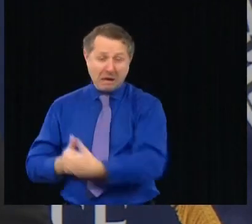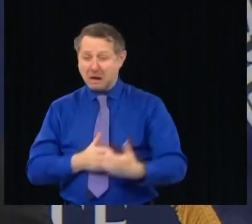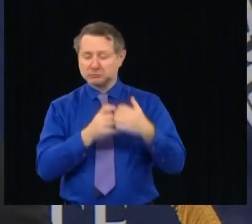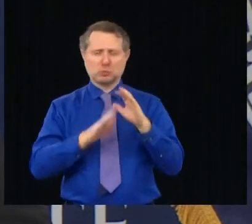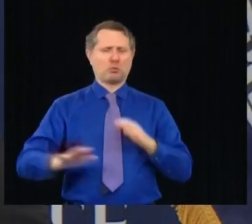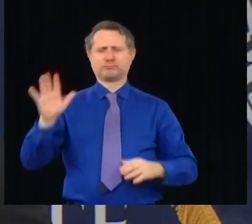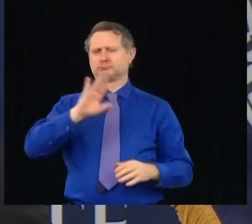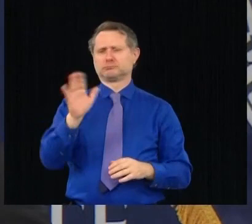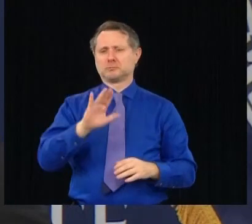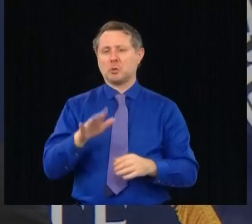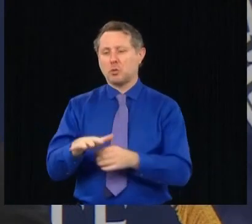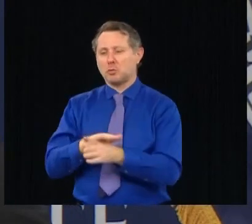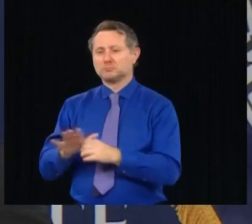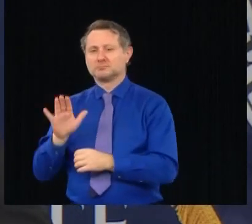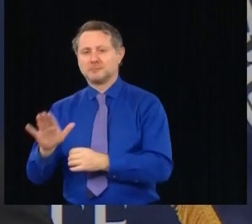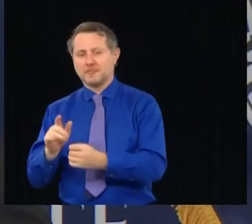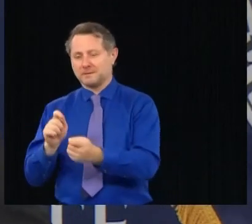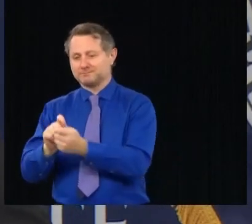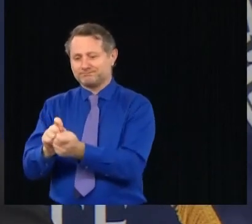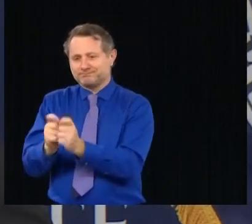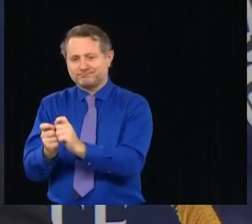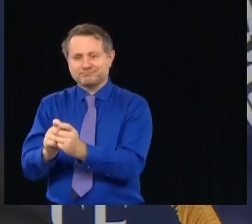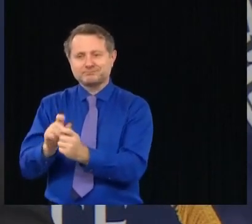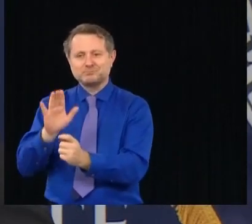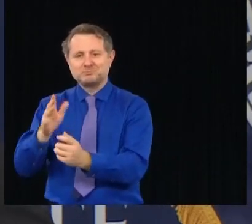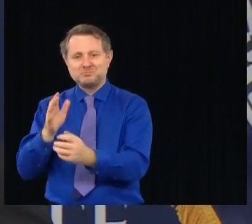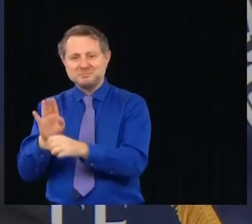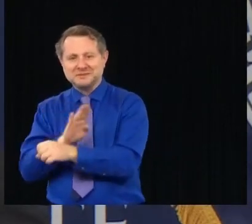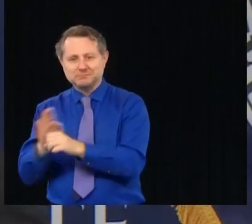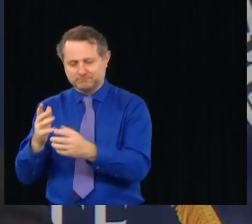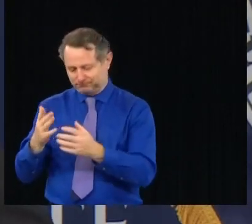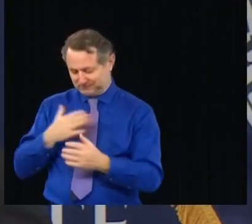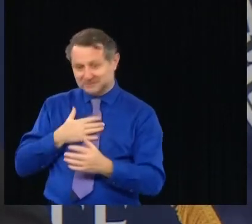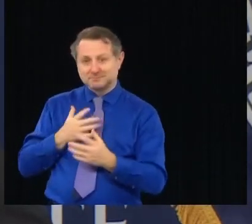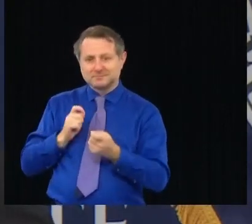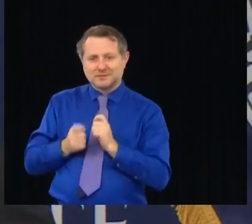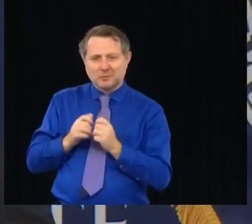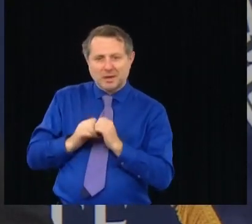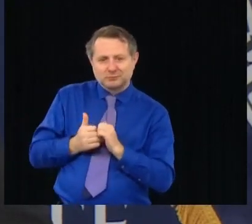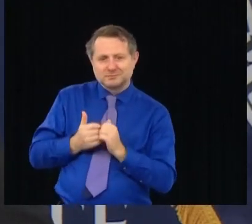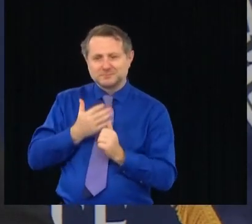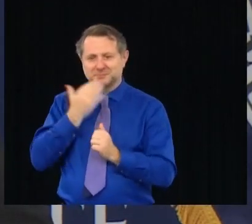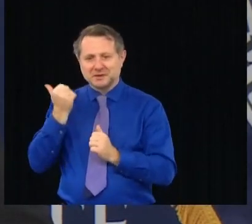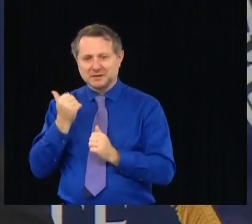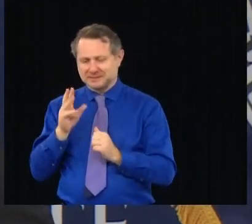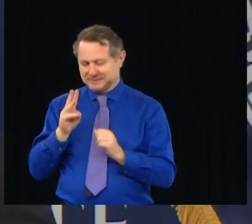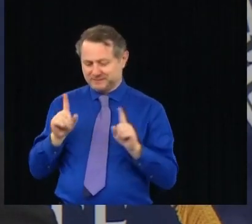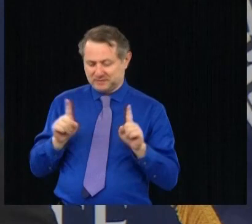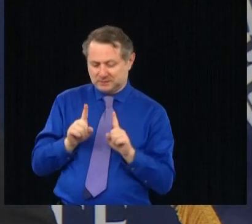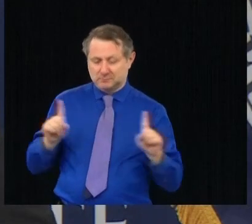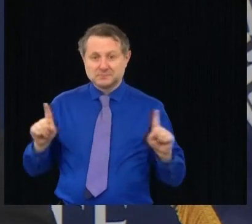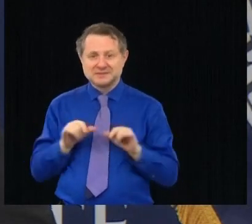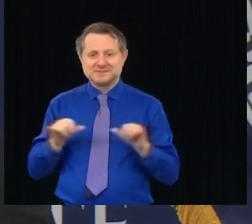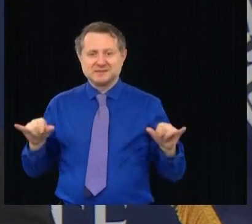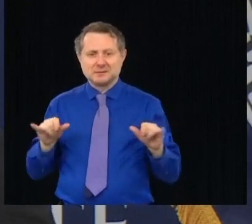COMPLIANCE AND WE UNDERSTAND ONE SIZE DOES NOT FIT ALL SO DEPENDING ON THE BUSINESS IT MAY